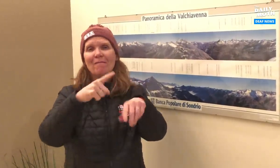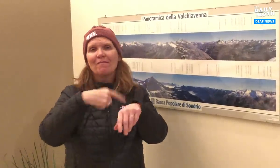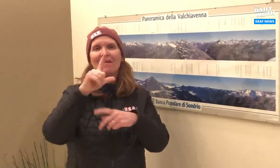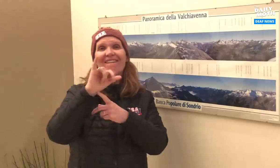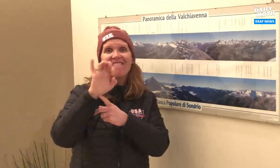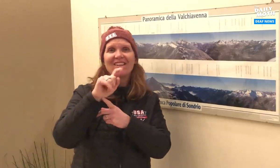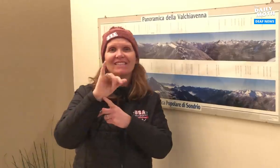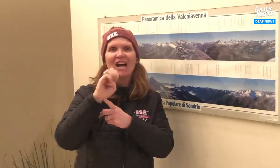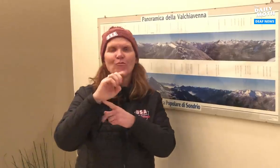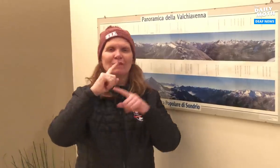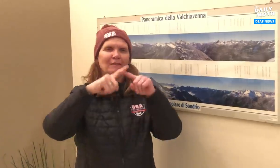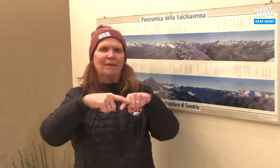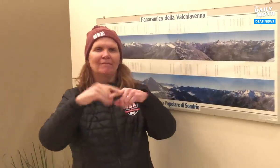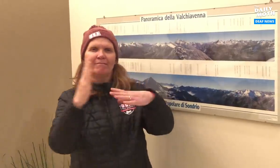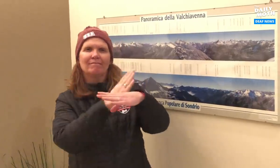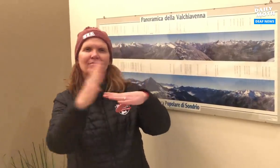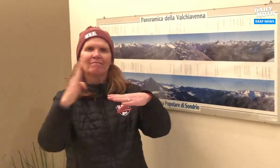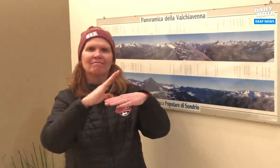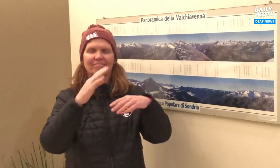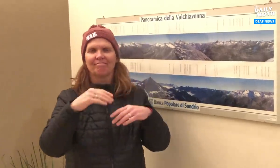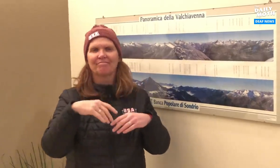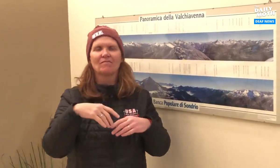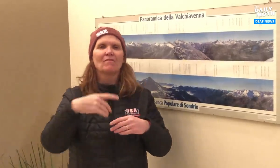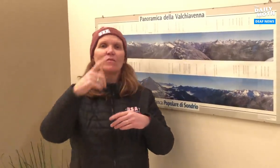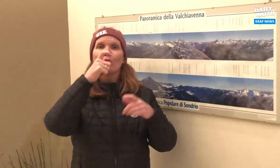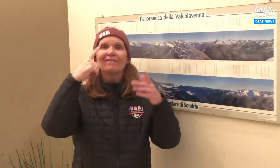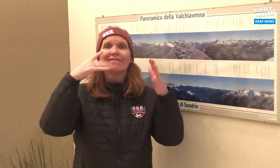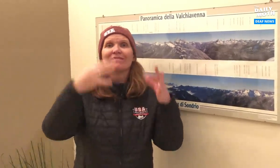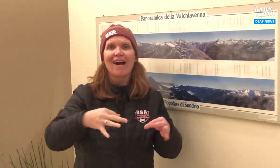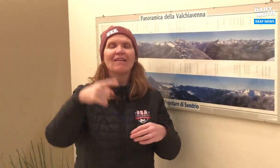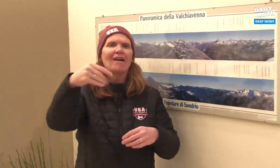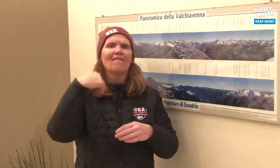a lifetime ban. Who makes the decision?